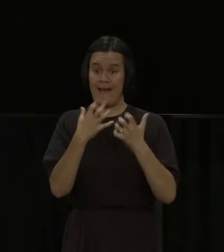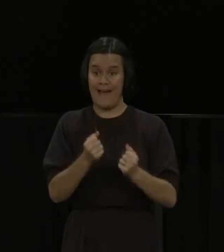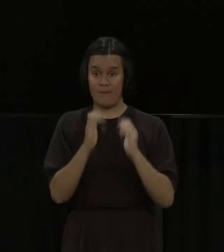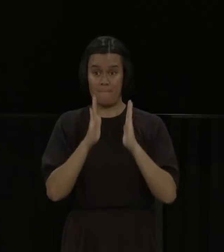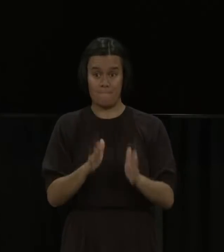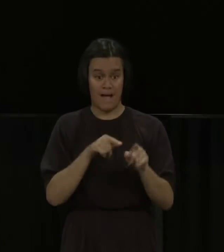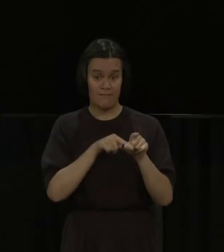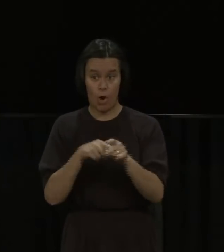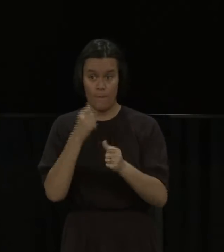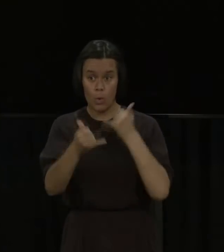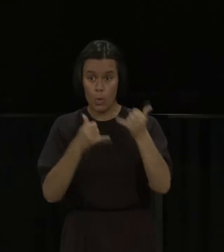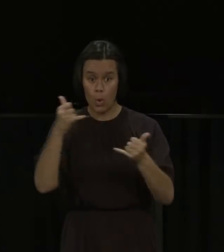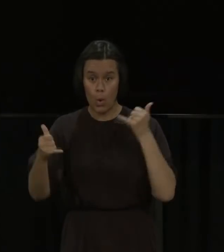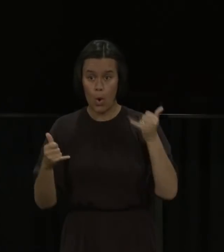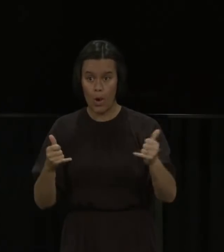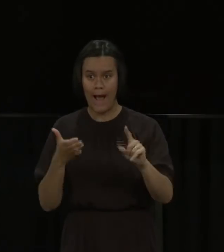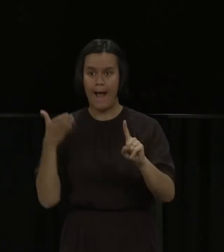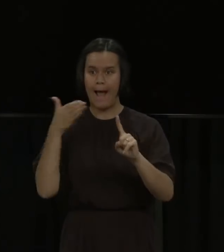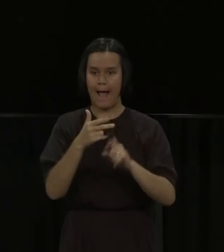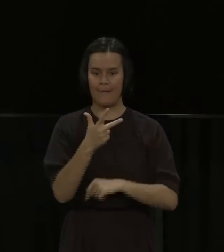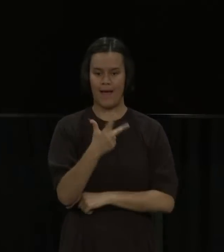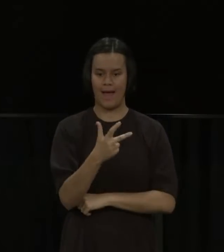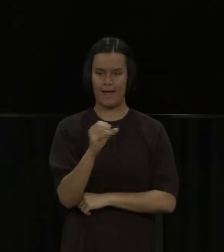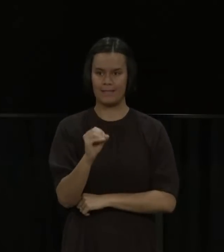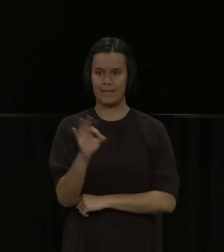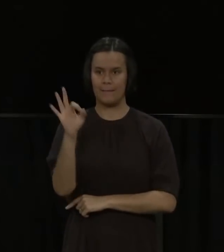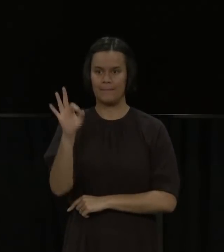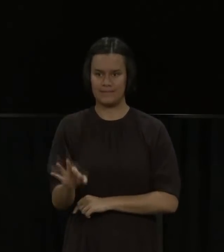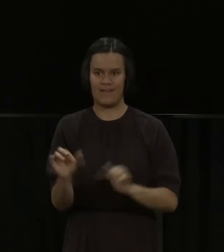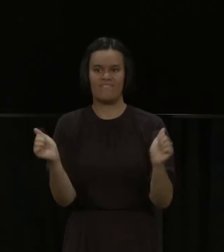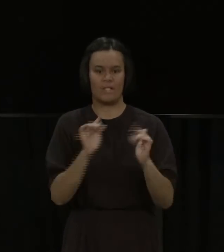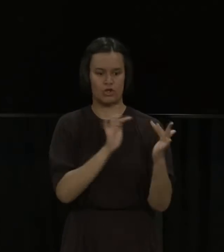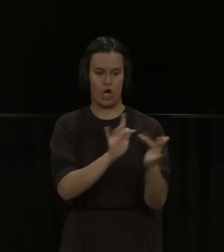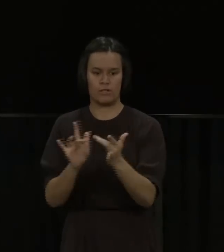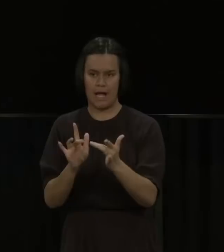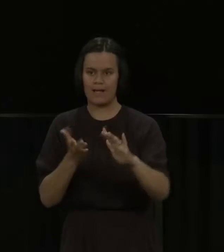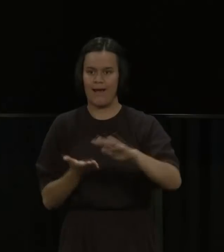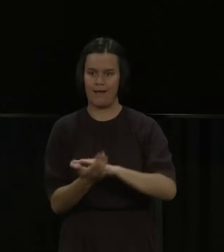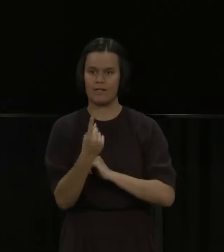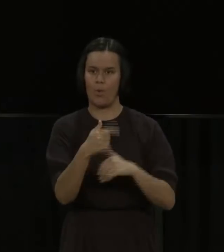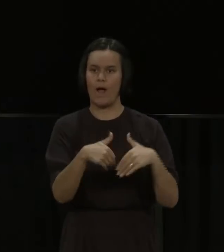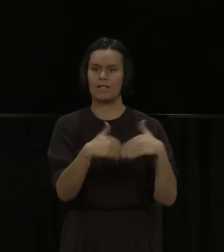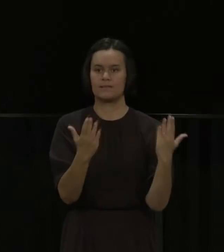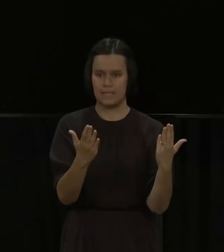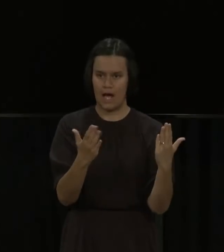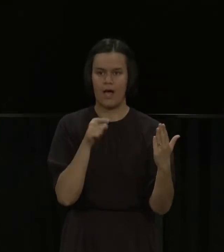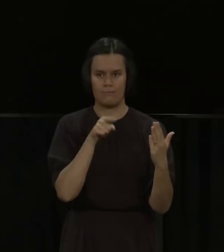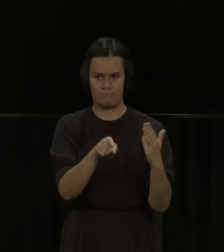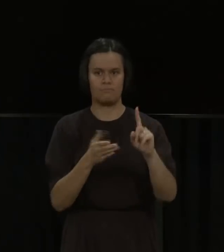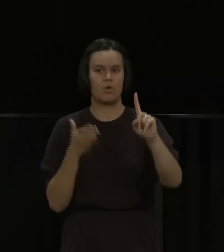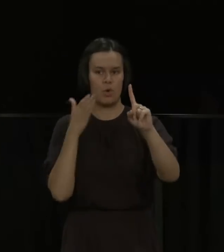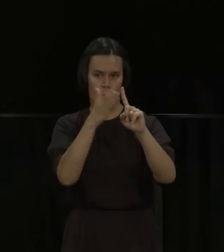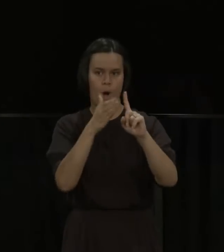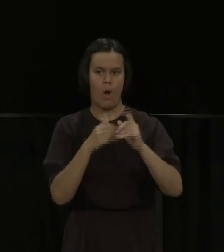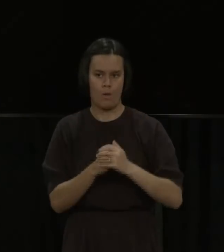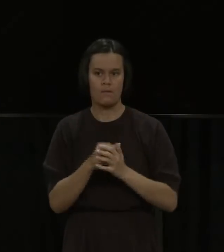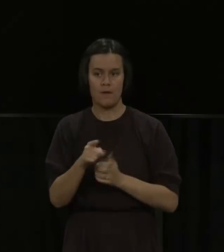80% is a target but we aim to get as many, everybody,